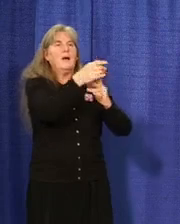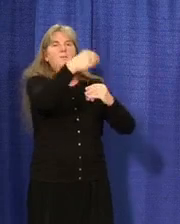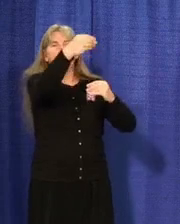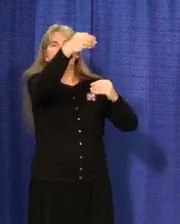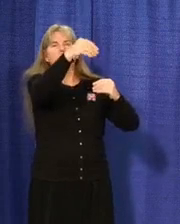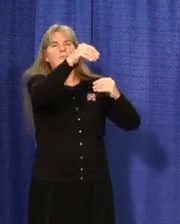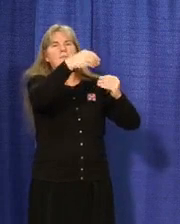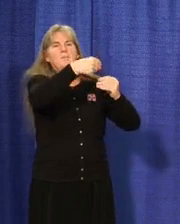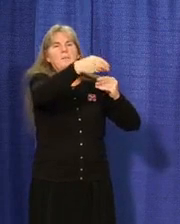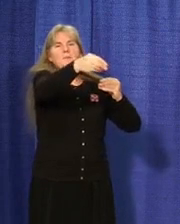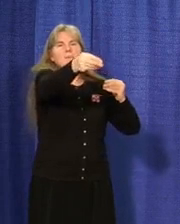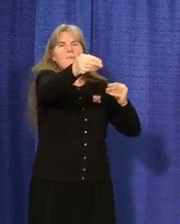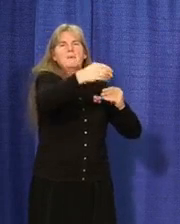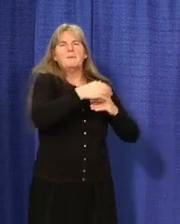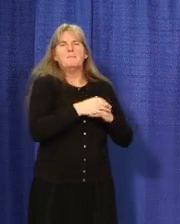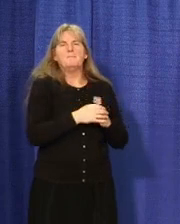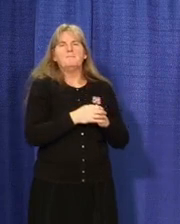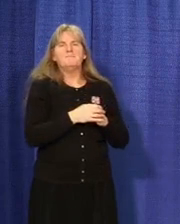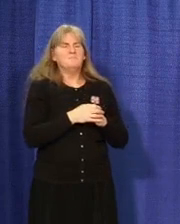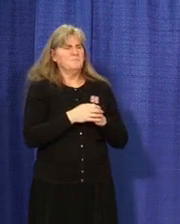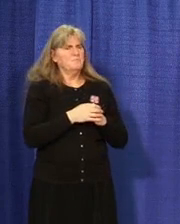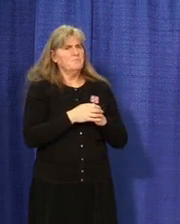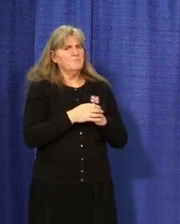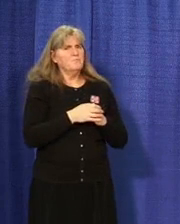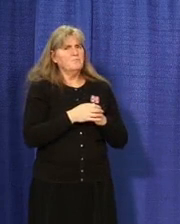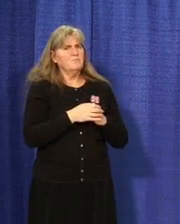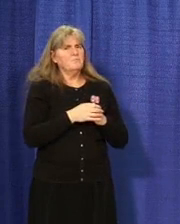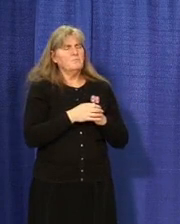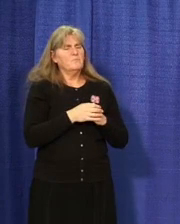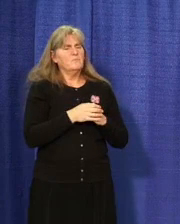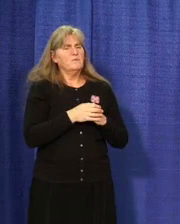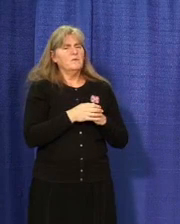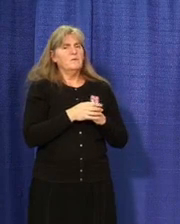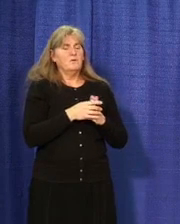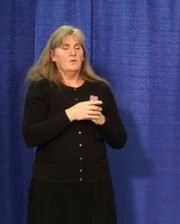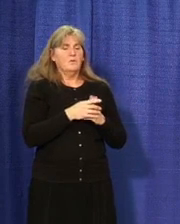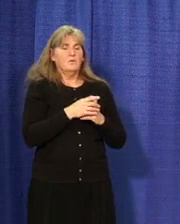anywhere else for that matter. We never know for certain, I